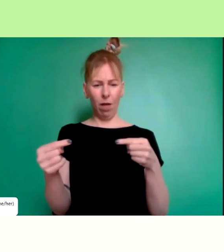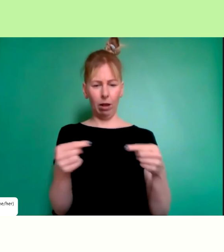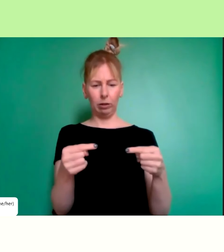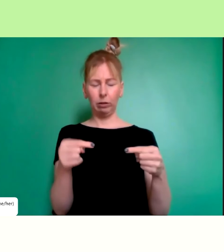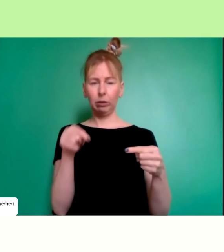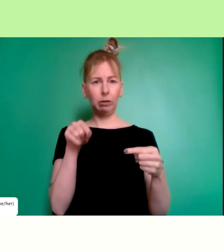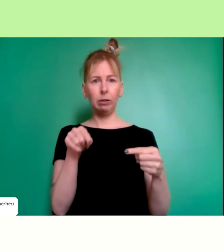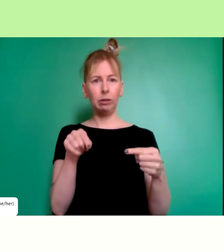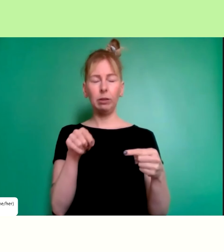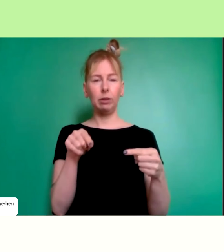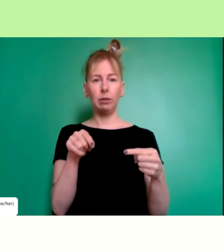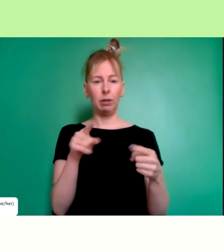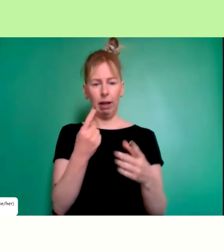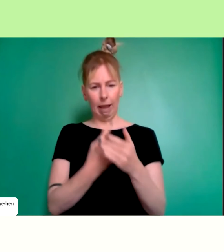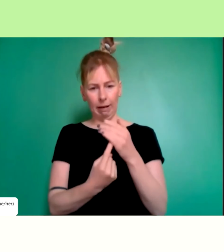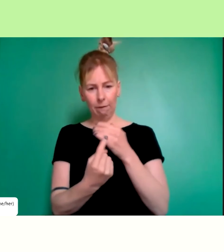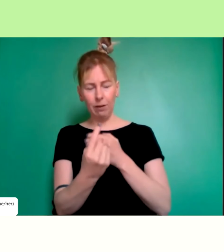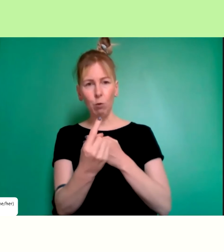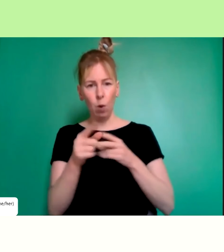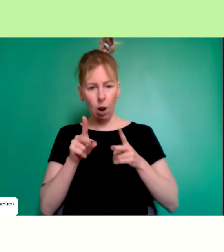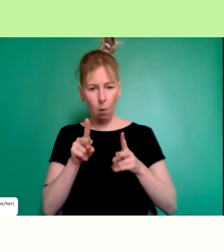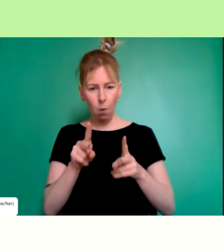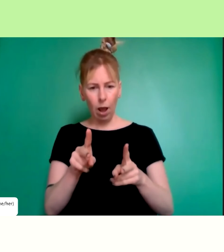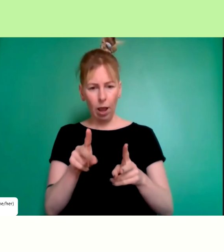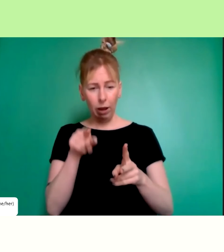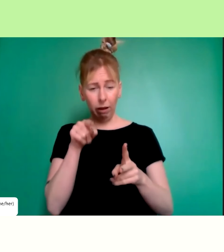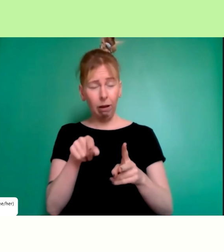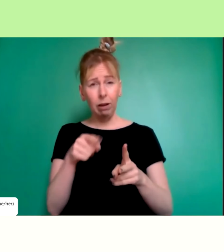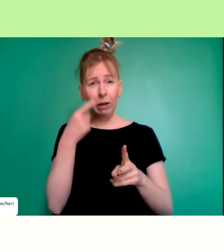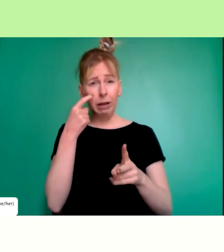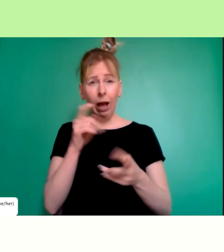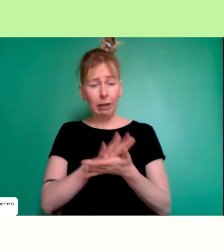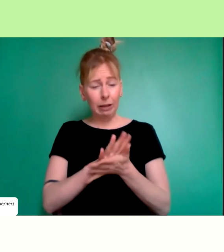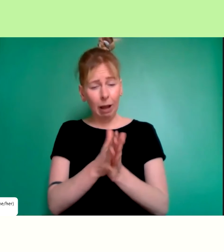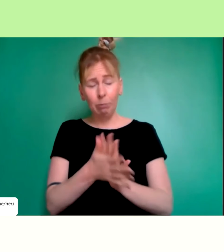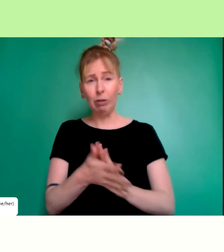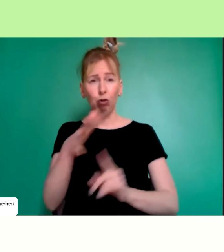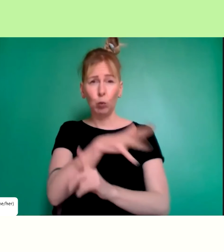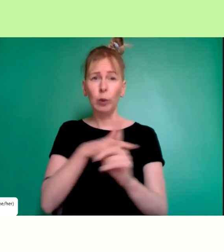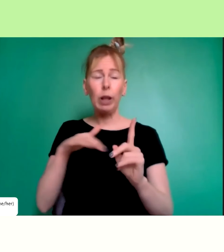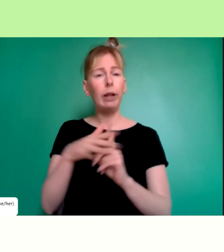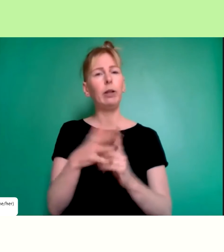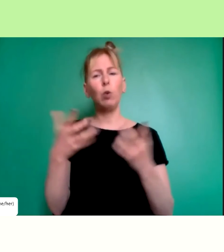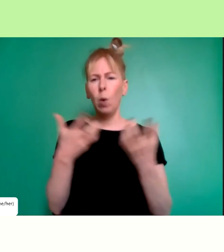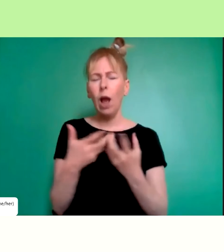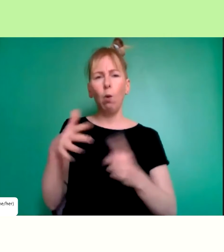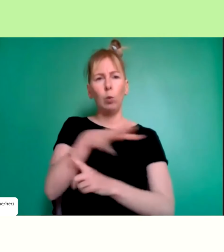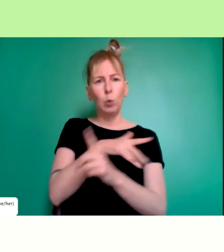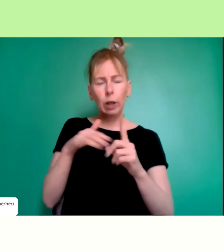So it's about how do we repair the social fabric? And so, but when I say care here,